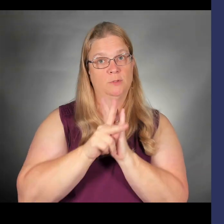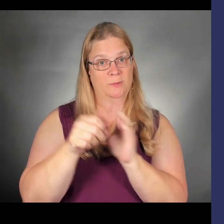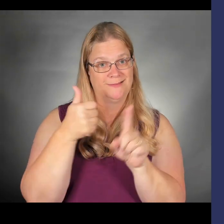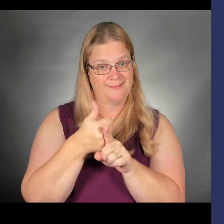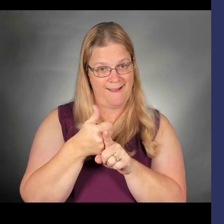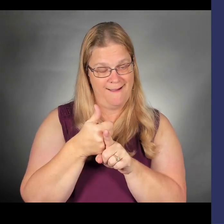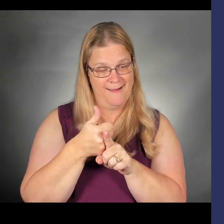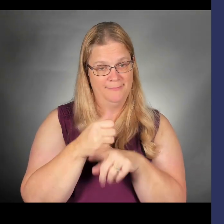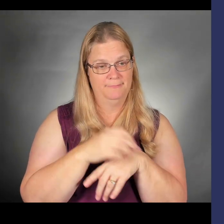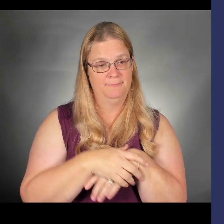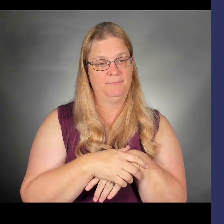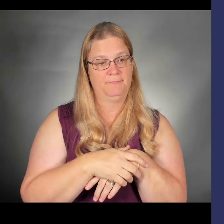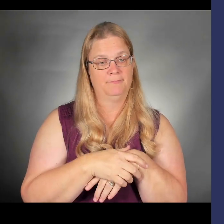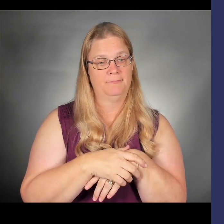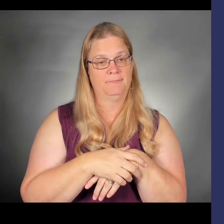Also a family history of suicide.